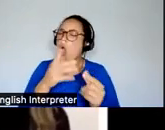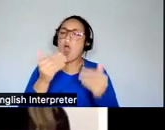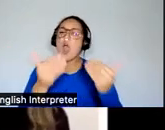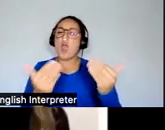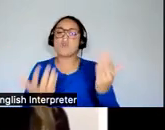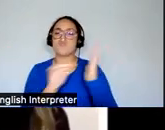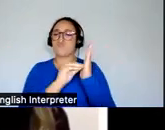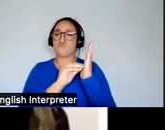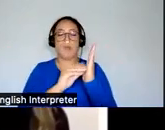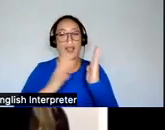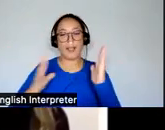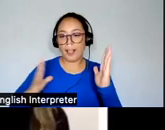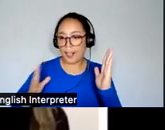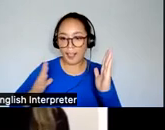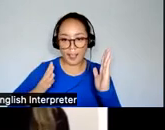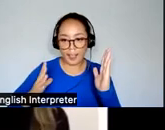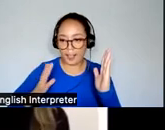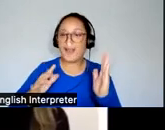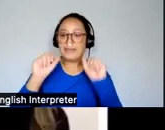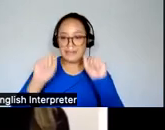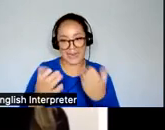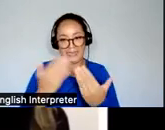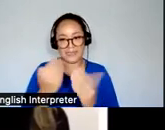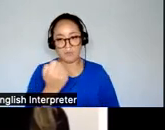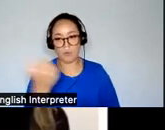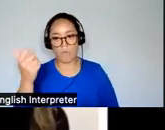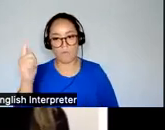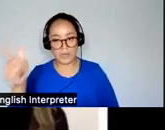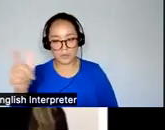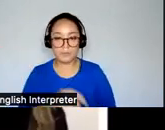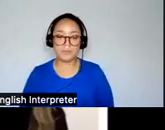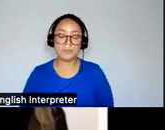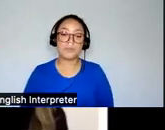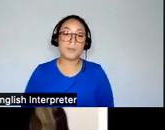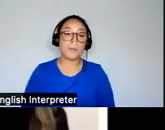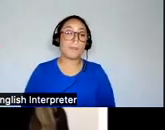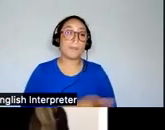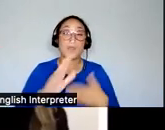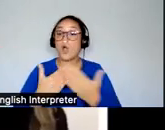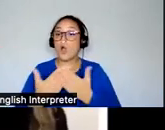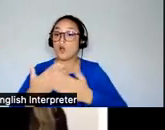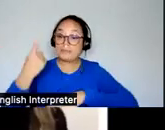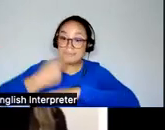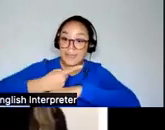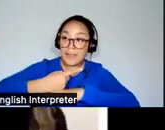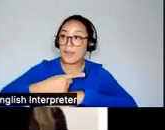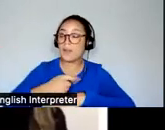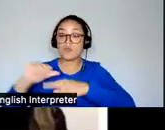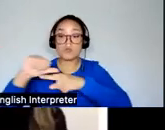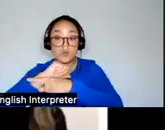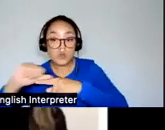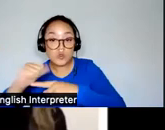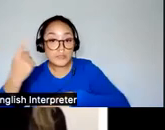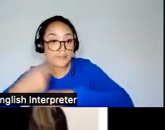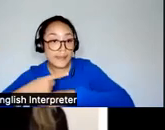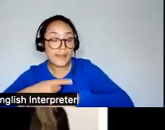Please ensure you include all the rain dates, rehearsal dates, or setup takedown dates into your application.